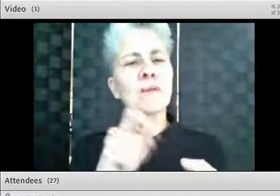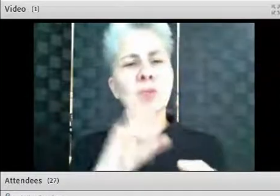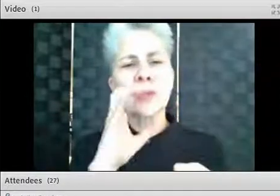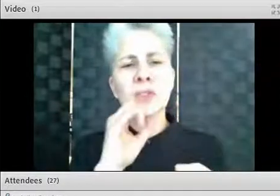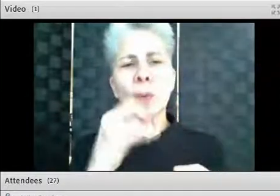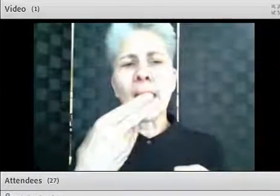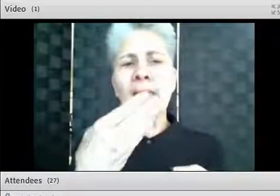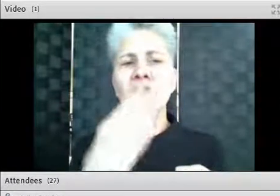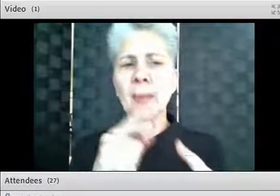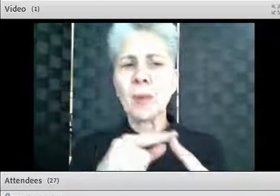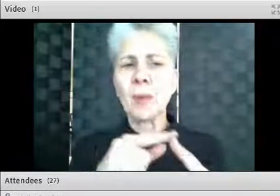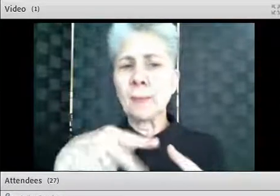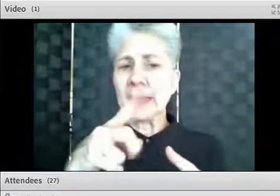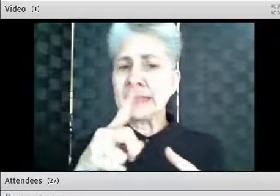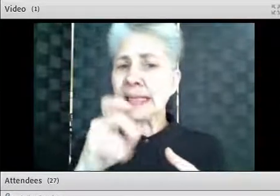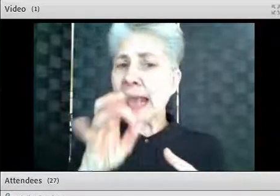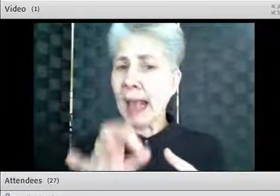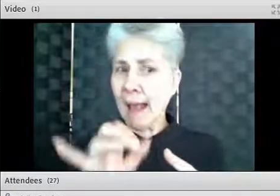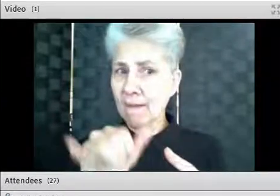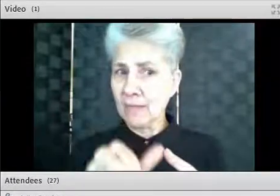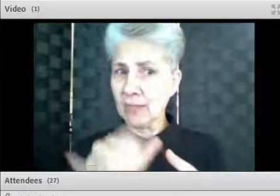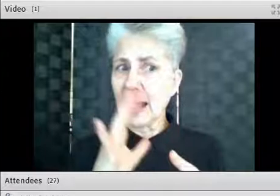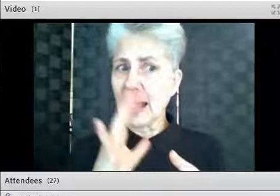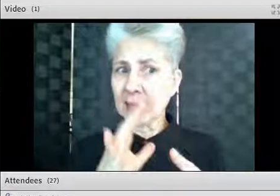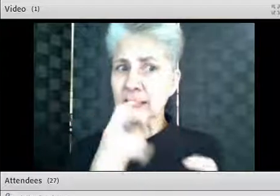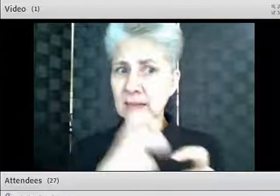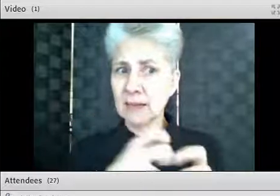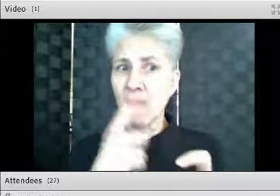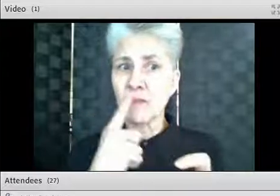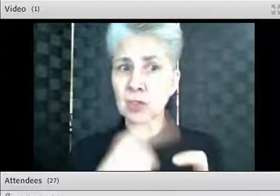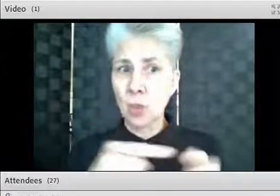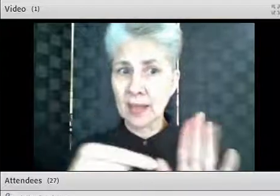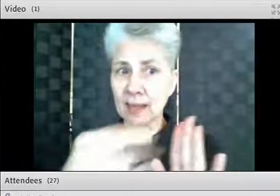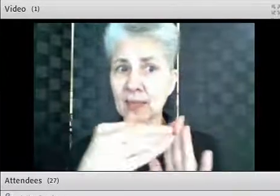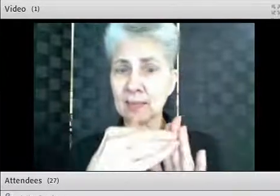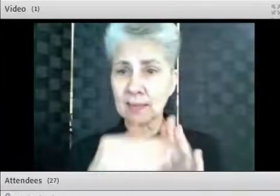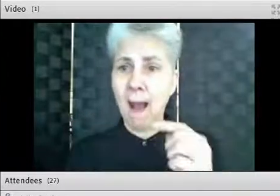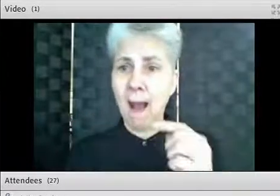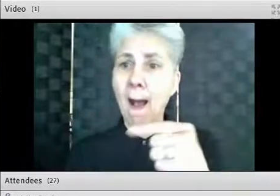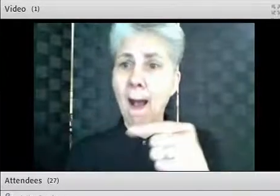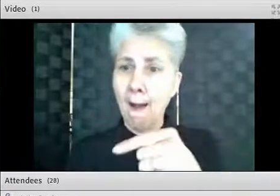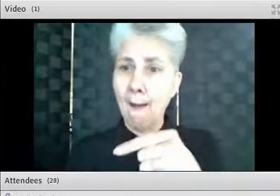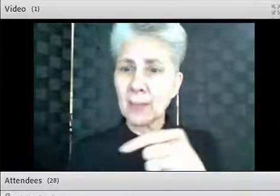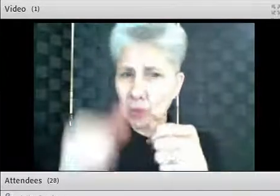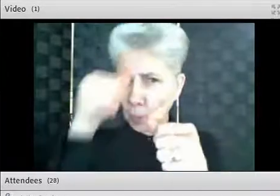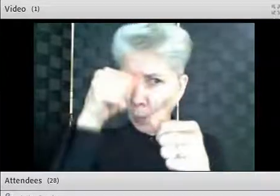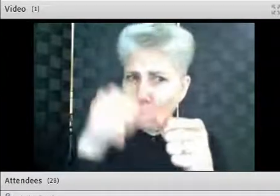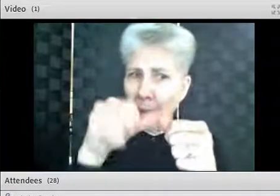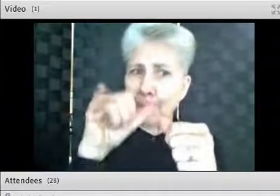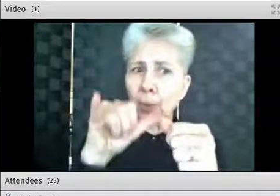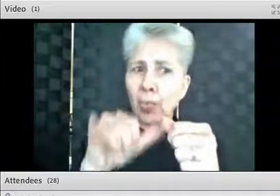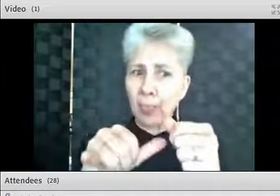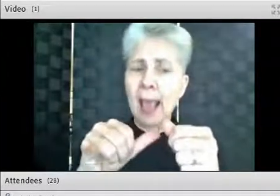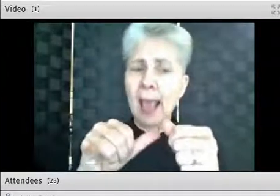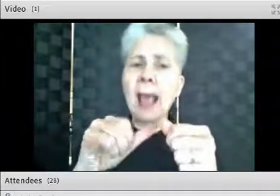That's used to be at the top of the screen. So just kind of please keep that in mind. You know, like I said, you can use it either way.